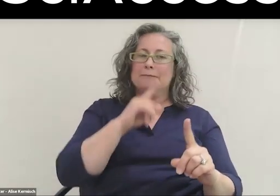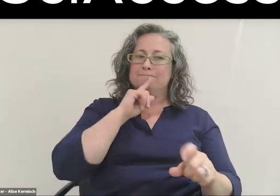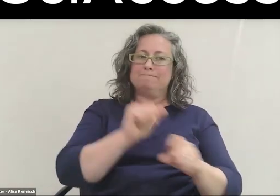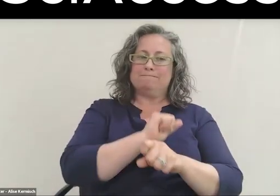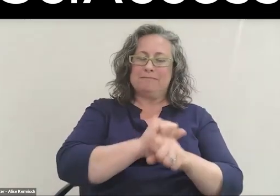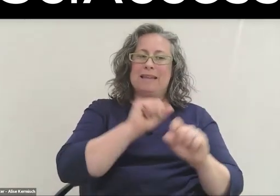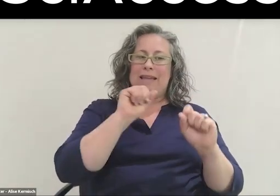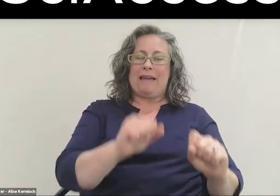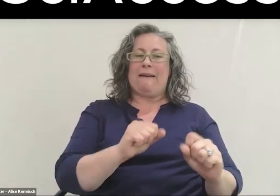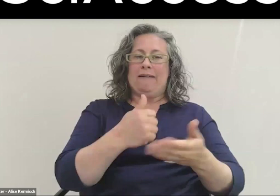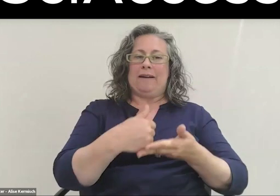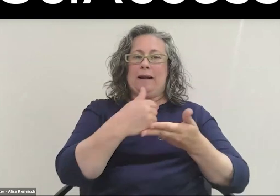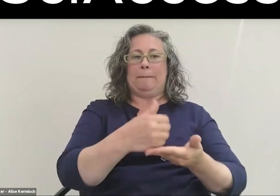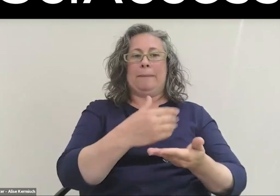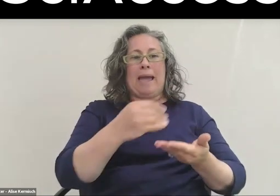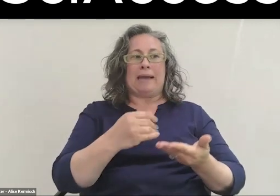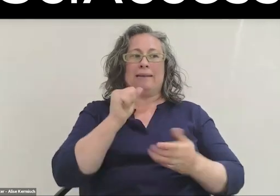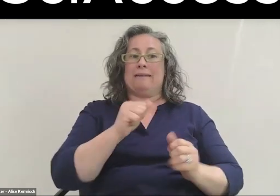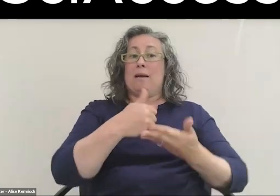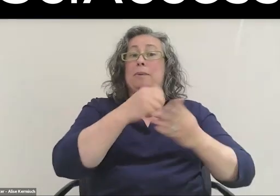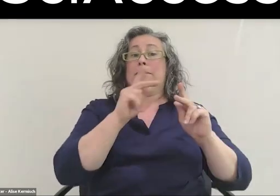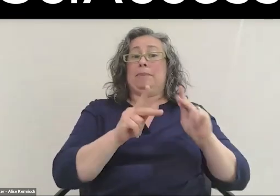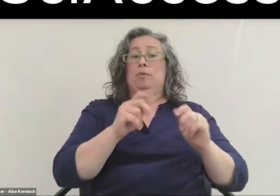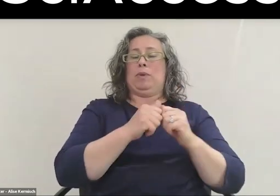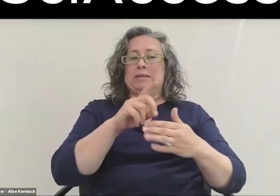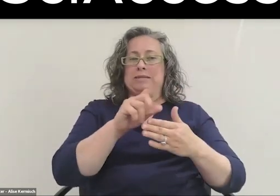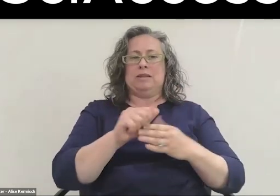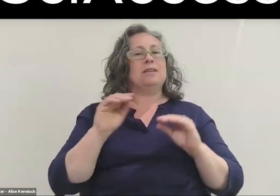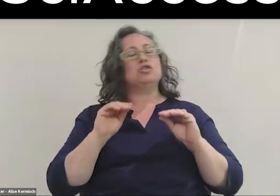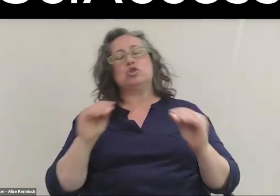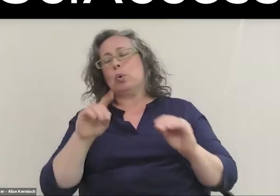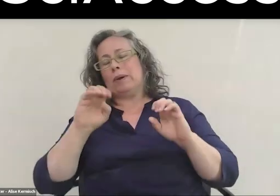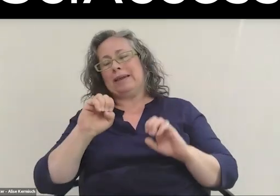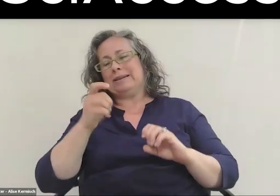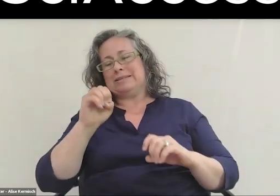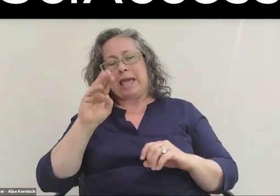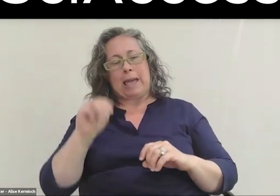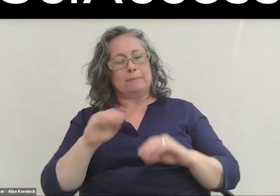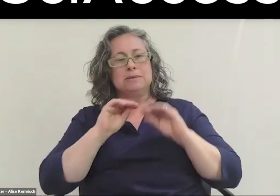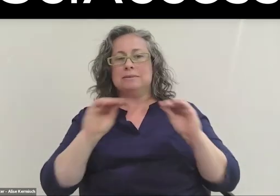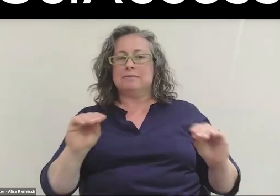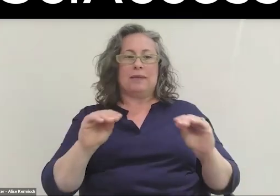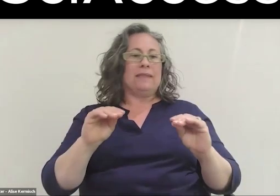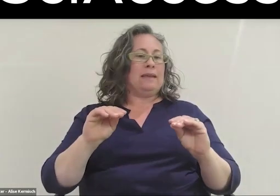a person with a disability. Again, there's no exams and nothing to highlight in textbooks.